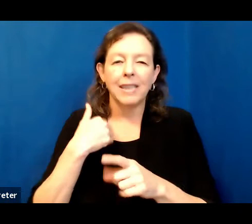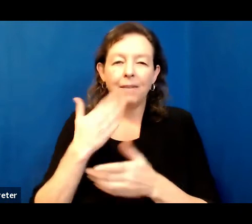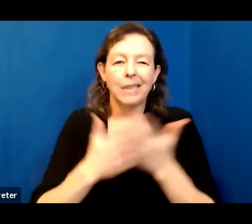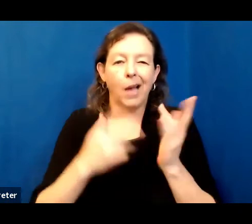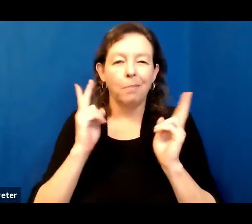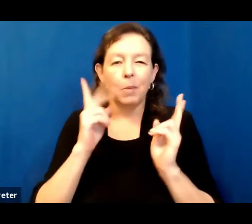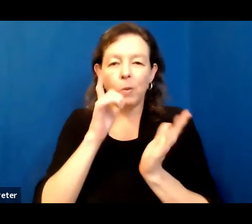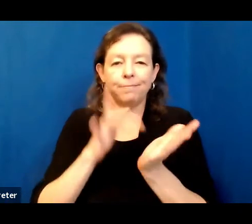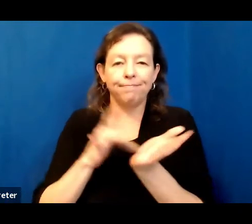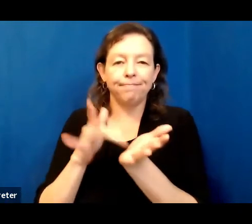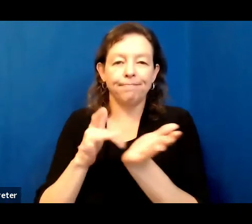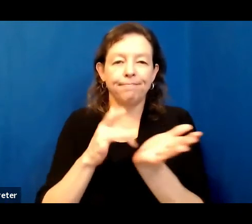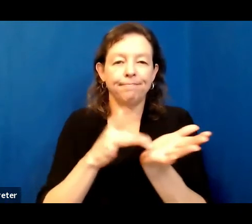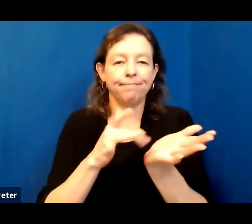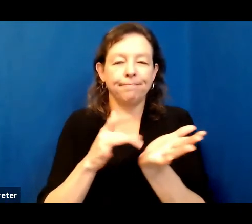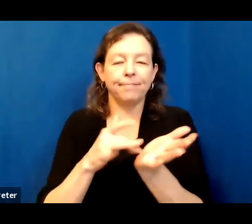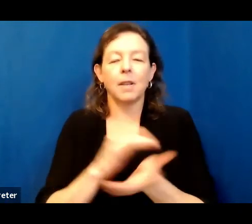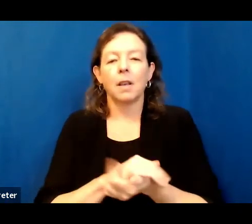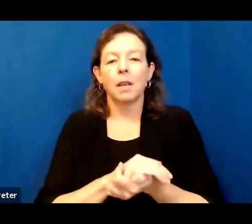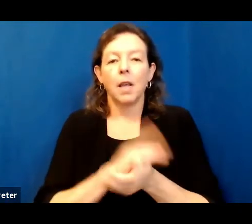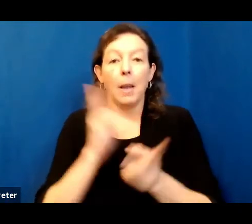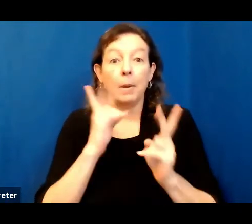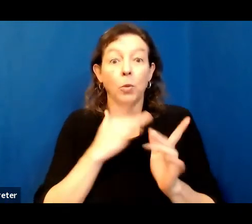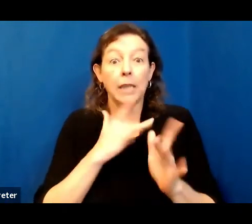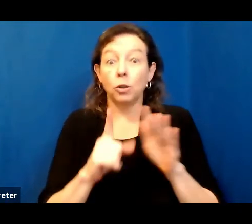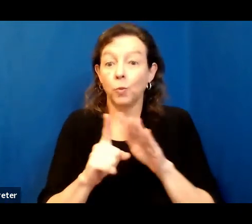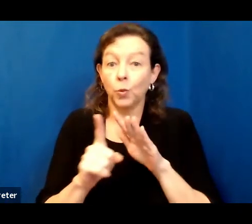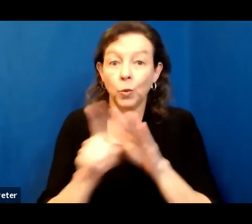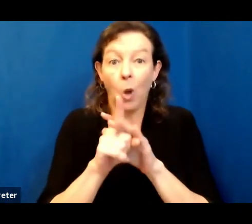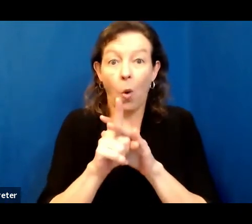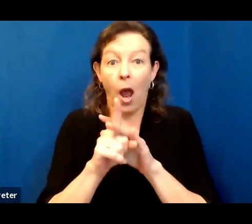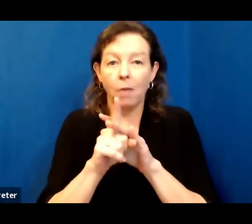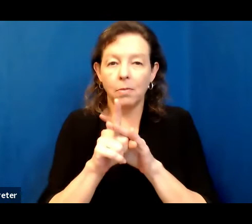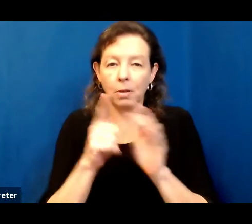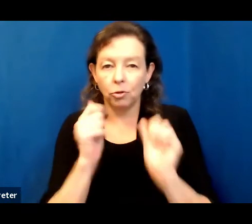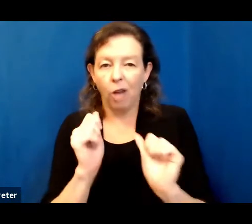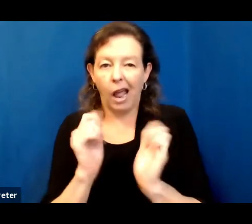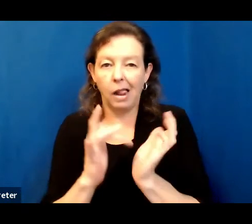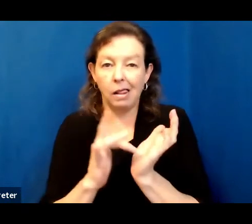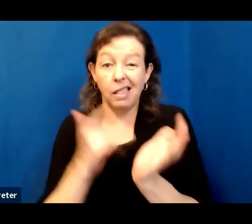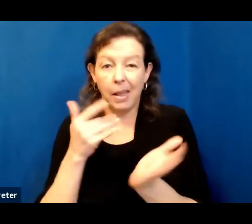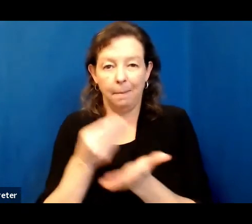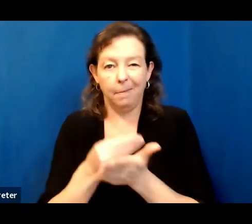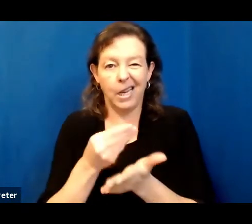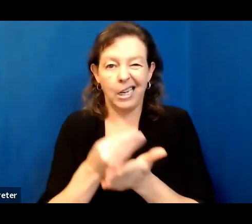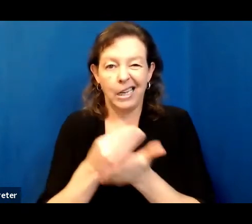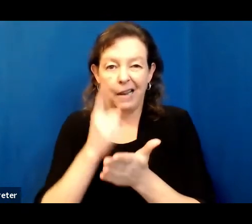So people are going to come in to further enrich themselves and take advantage of the situation.